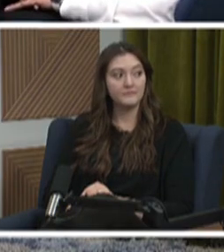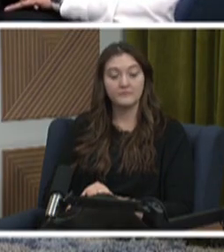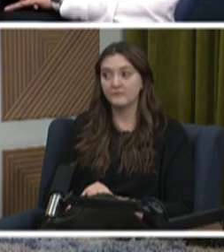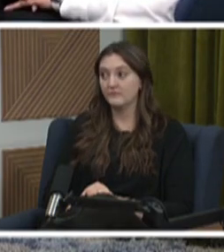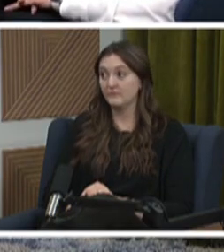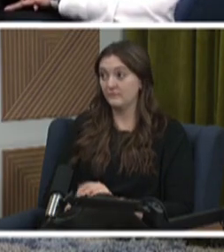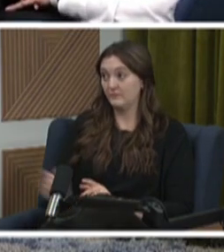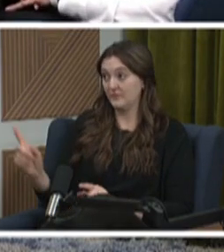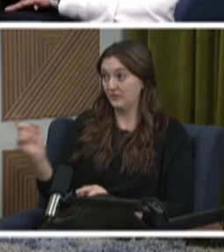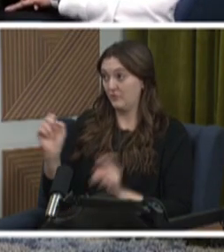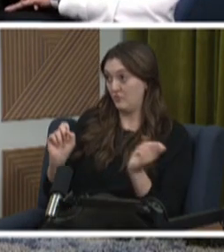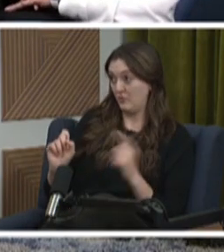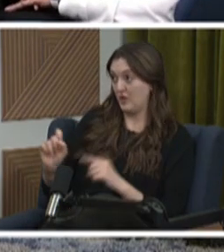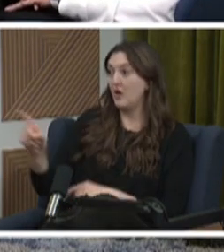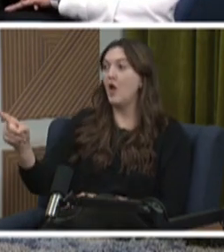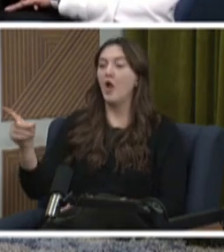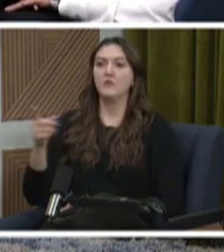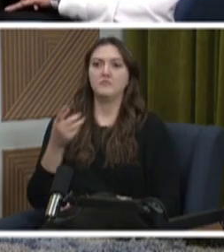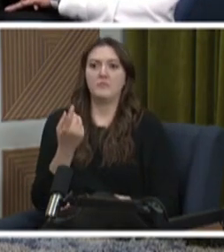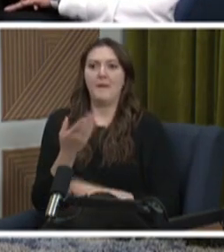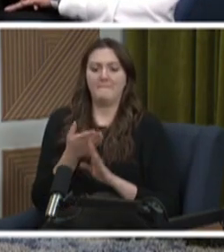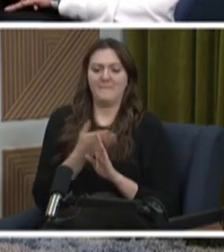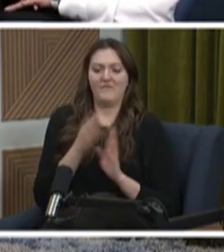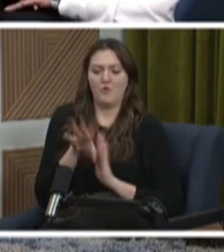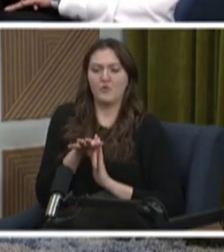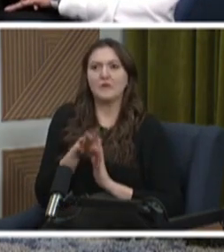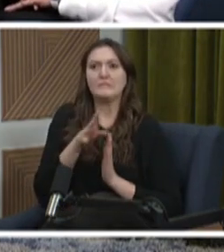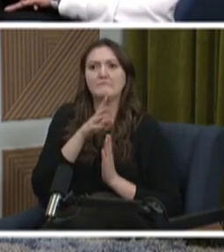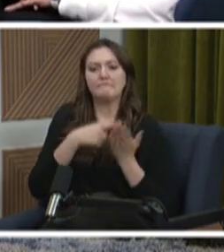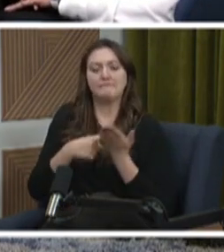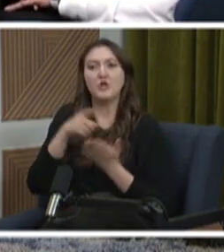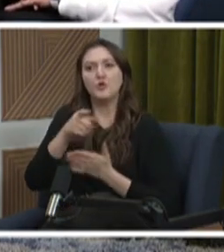Thank you for questioning, Light. We were talking briefly off-camera about you being a fan of movies and shows.